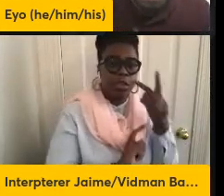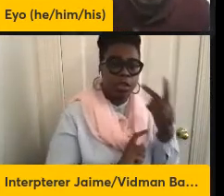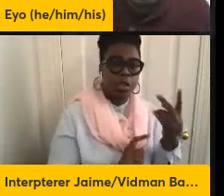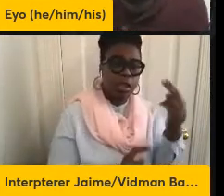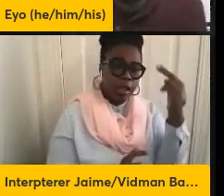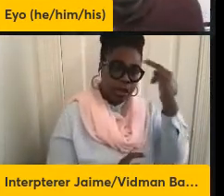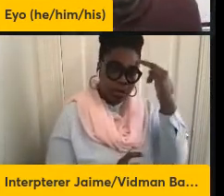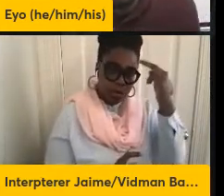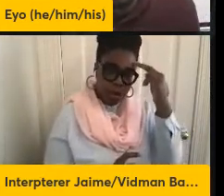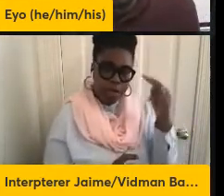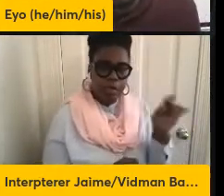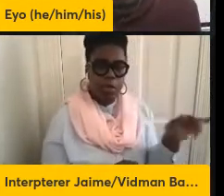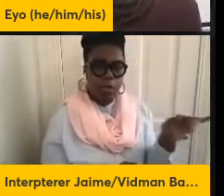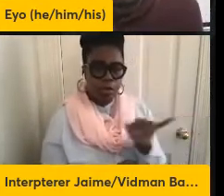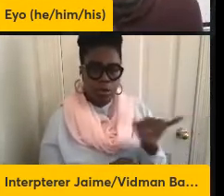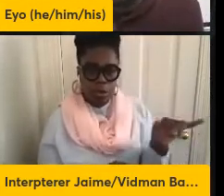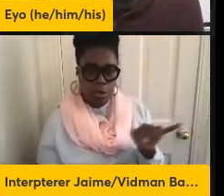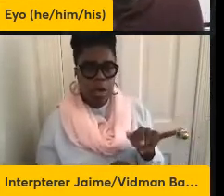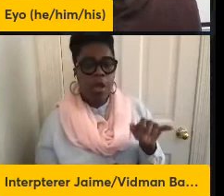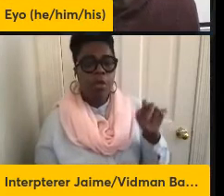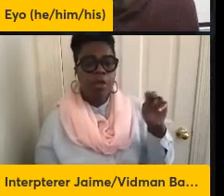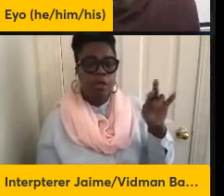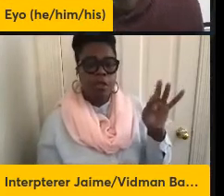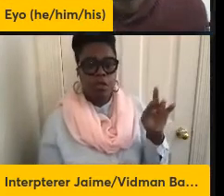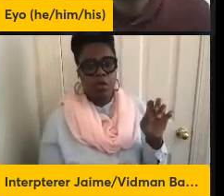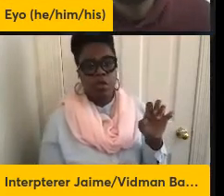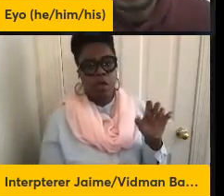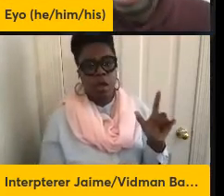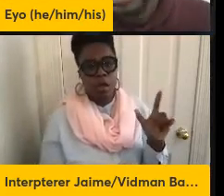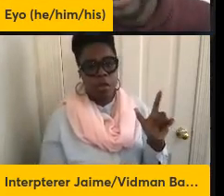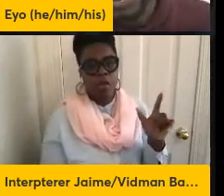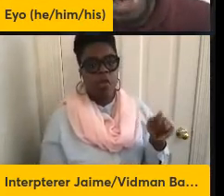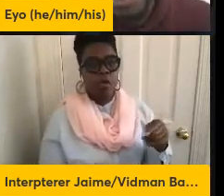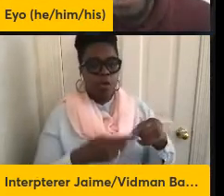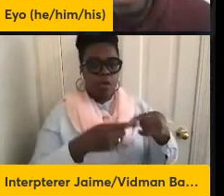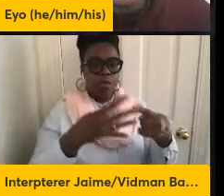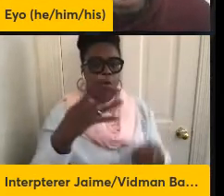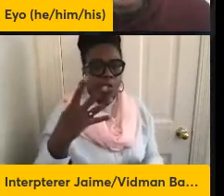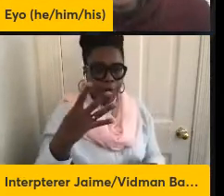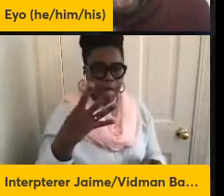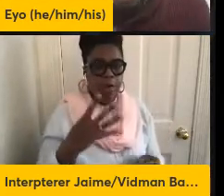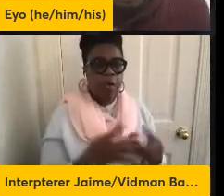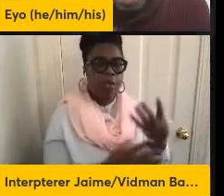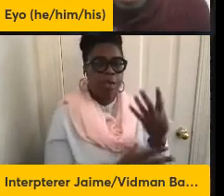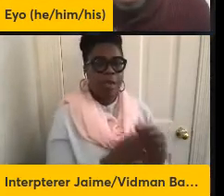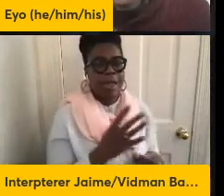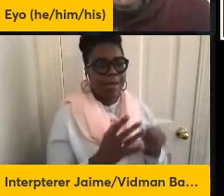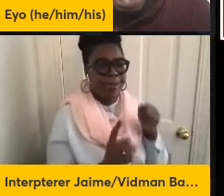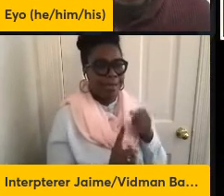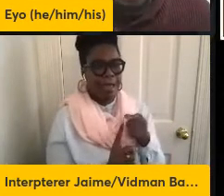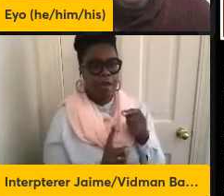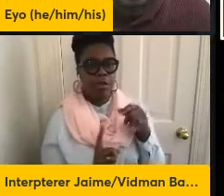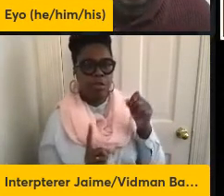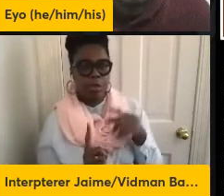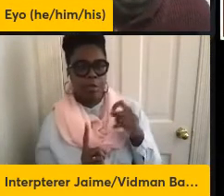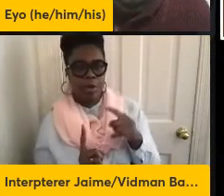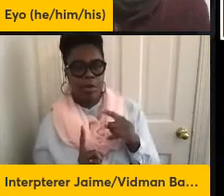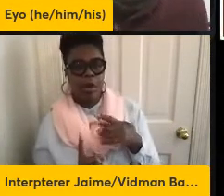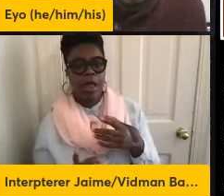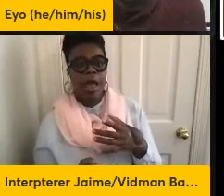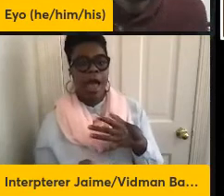microglia perturb what's the neuronal profile when we like this receptor. And with that, I would like to appreciate the lab.